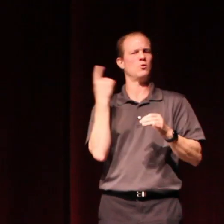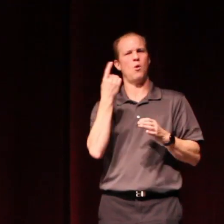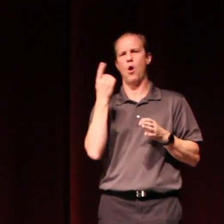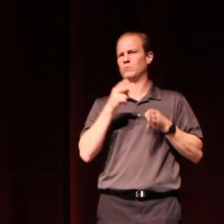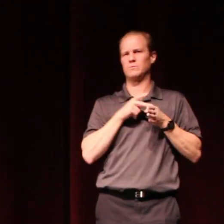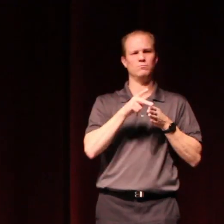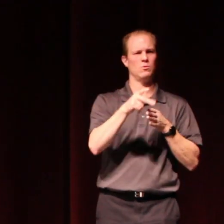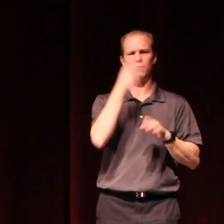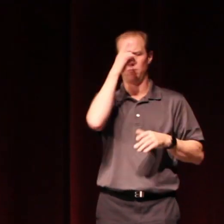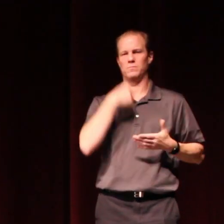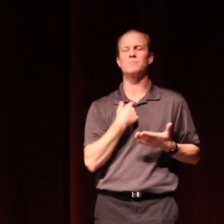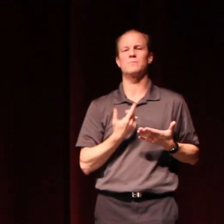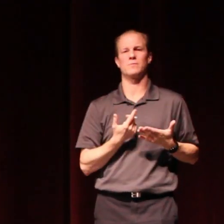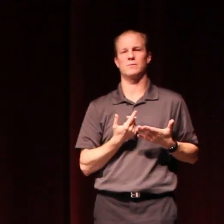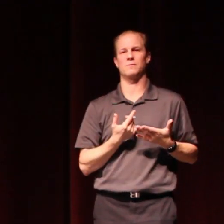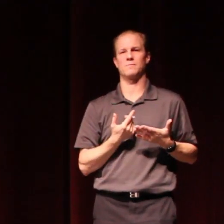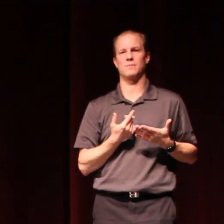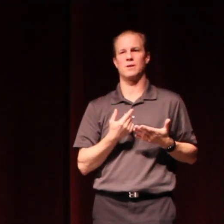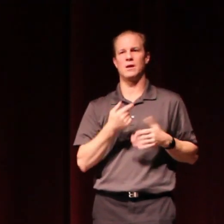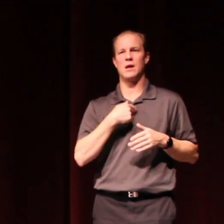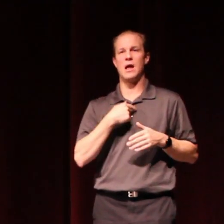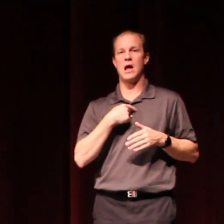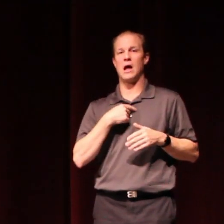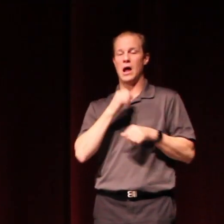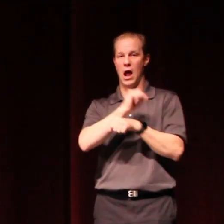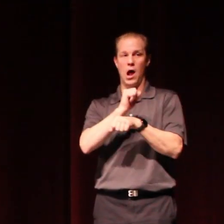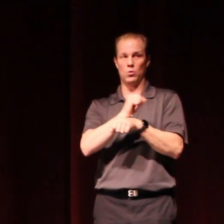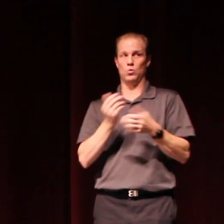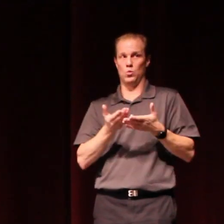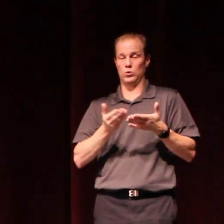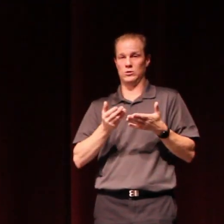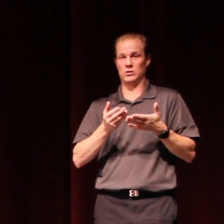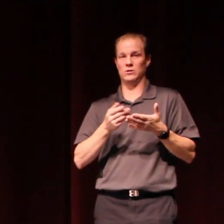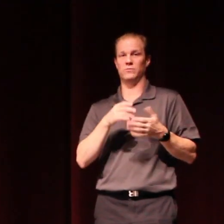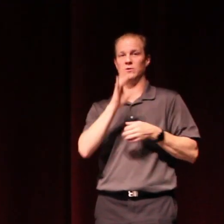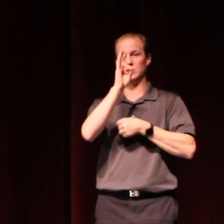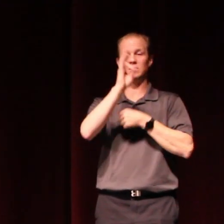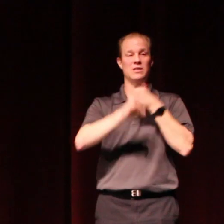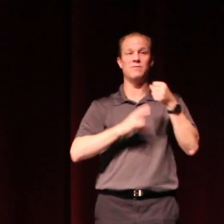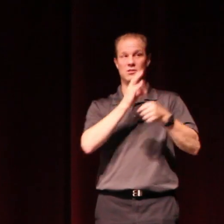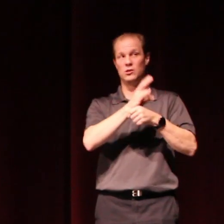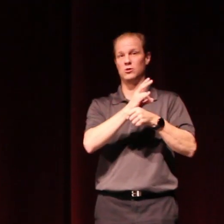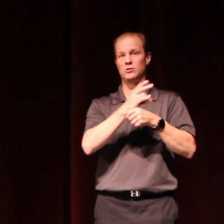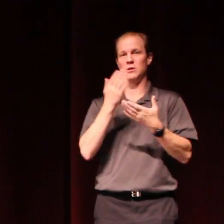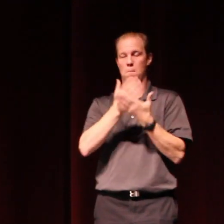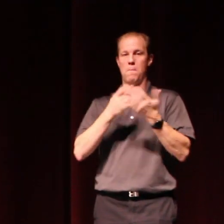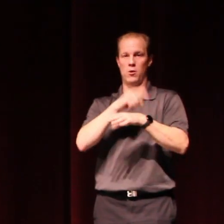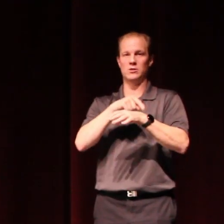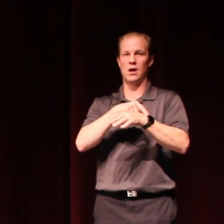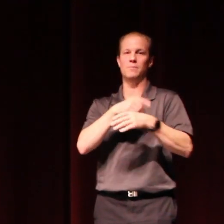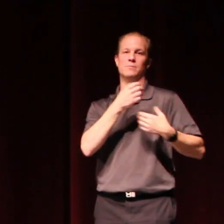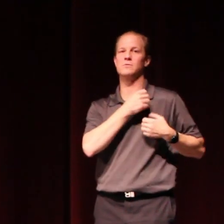me, I spent seven years working here on the part-time status at the security offices. I have